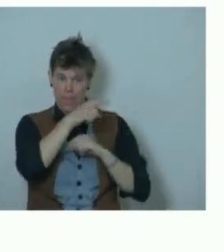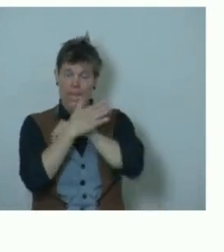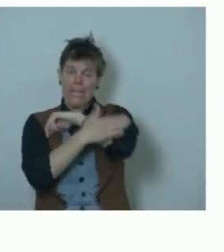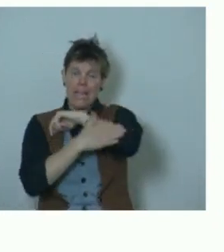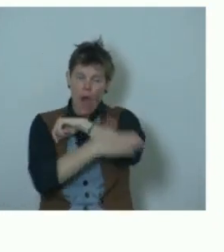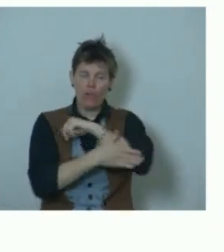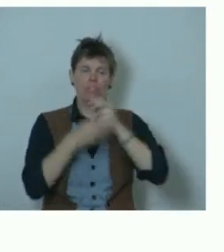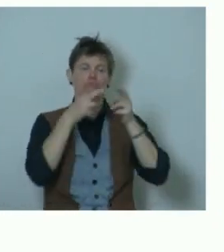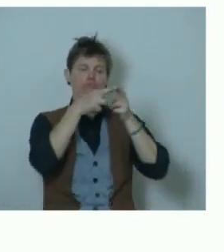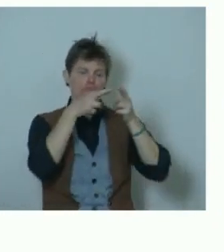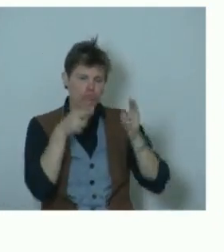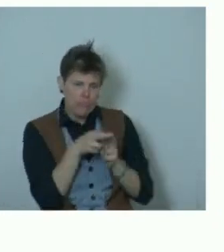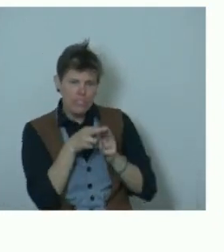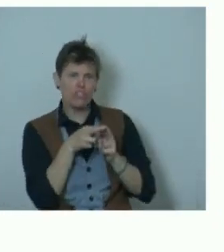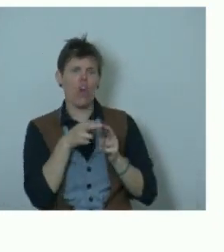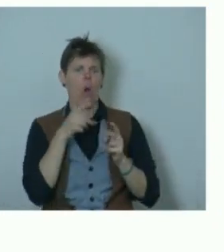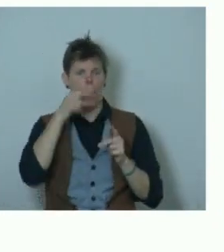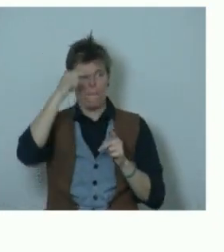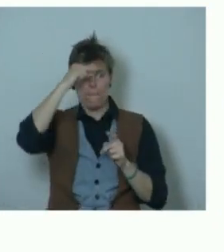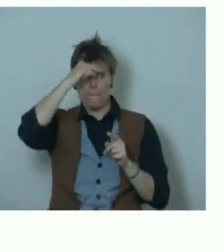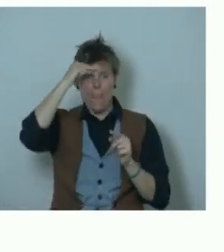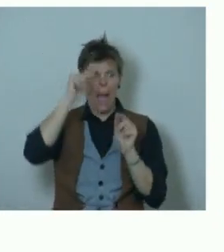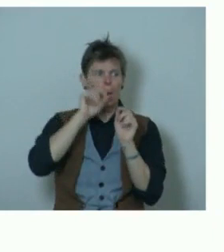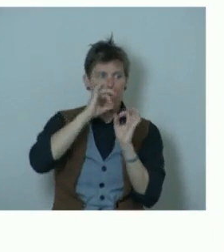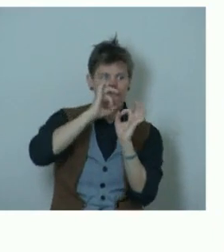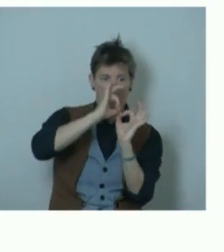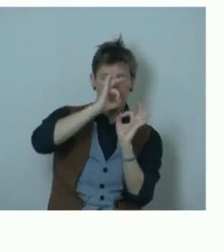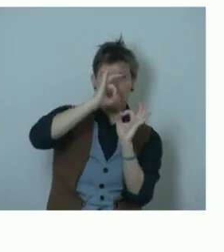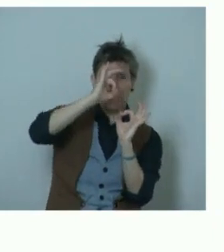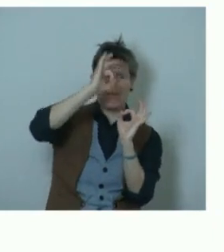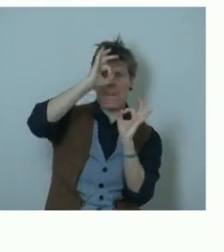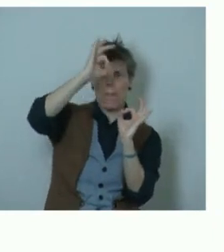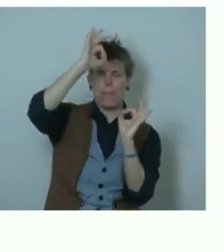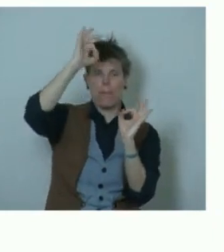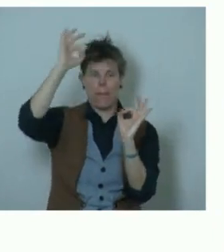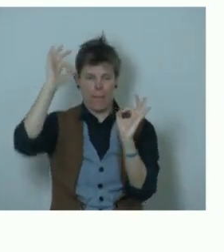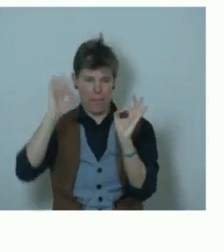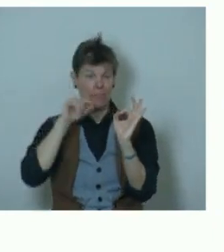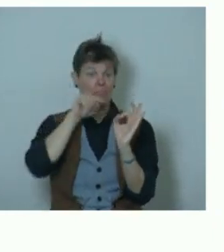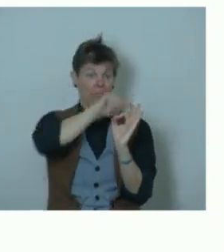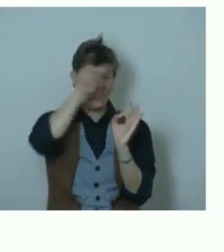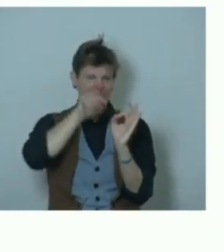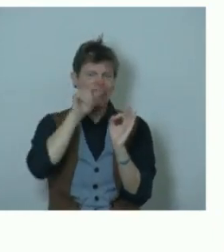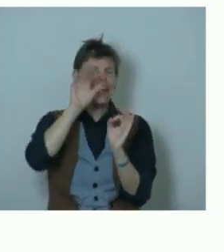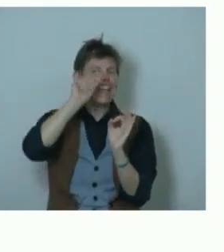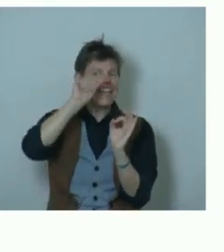WE ARE REALLY LOOKING AT THINGS MORE INTERREGIONAL LEVEL.